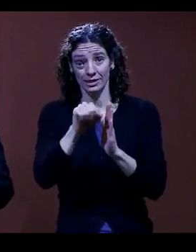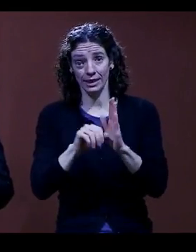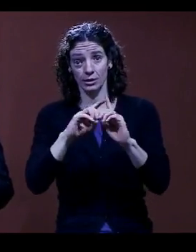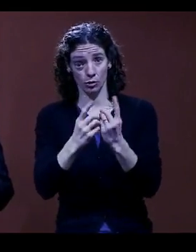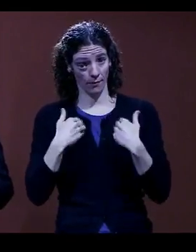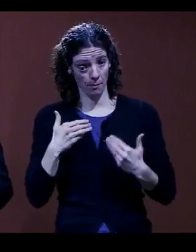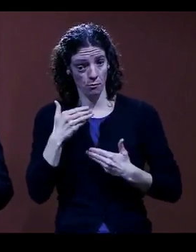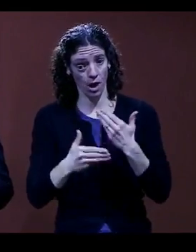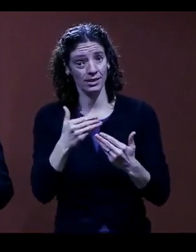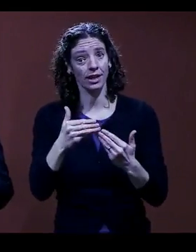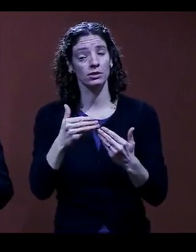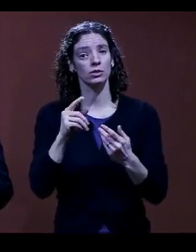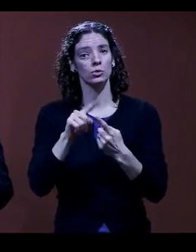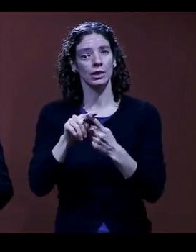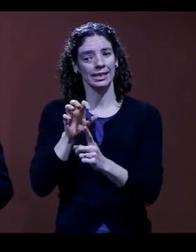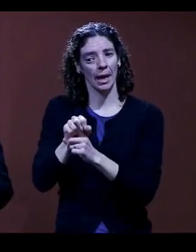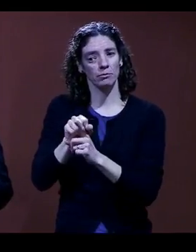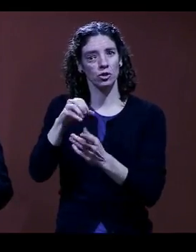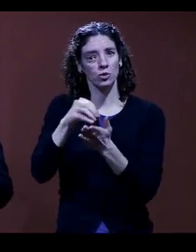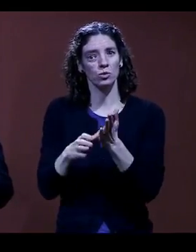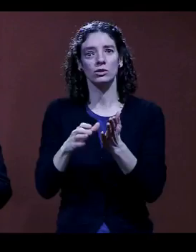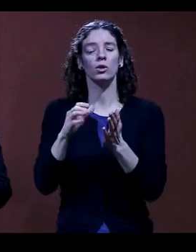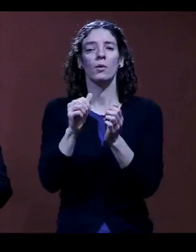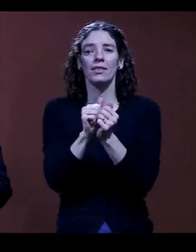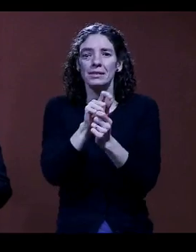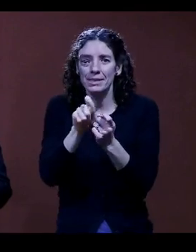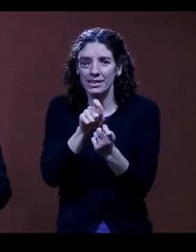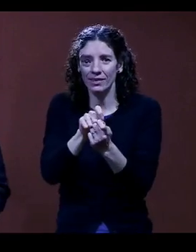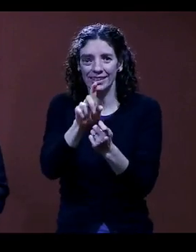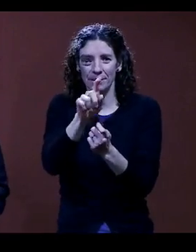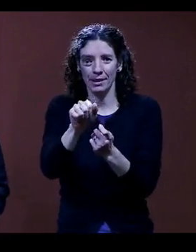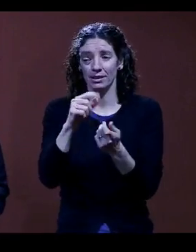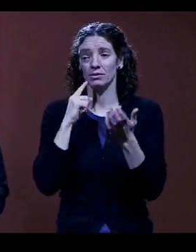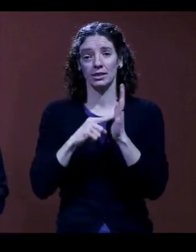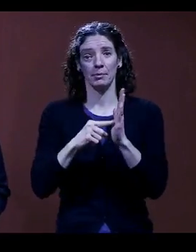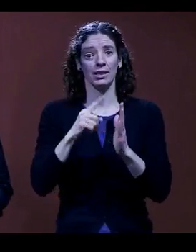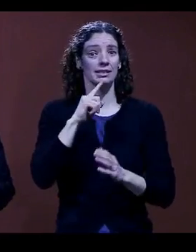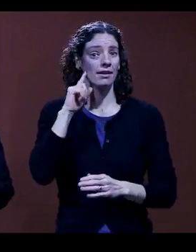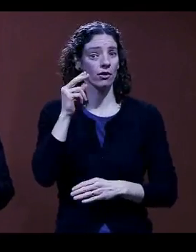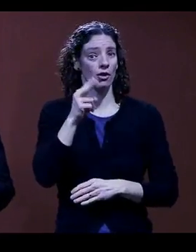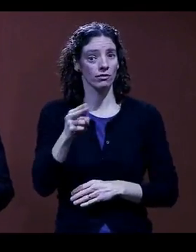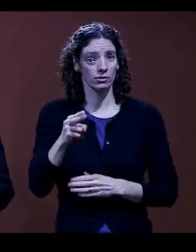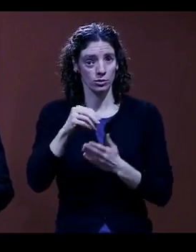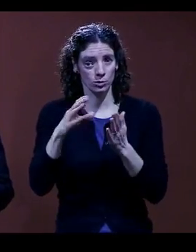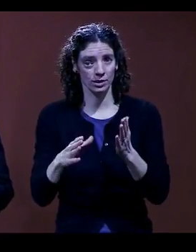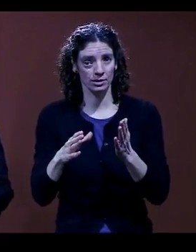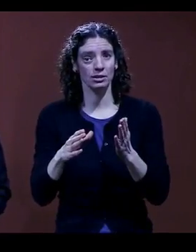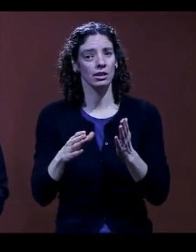from the disability categories, including students who are deaf and hard of hearing? These are really important questions to ask.